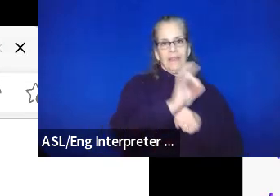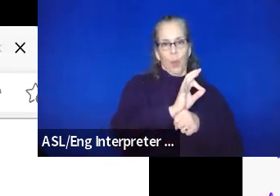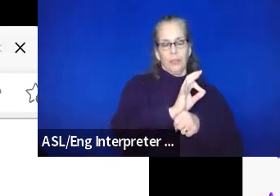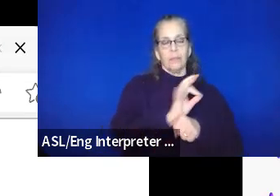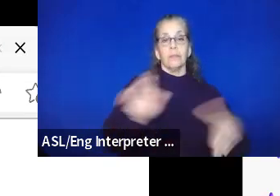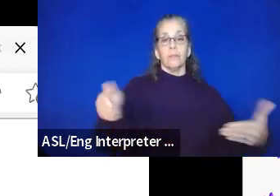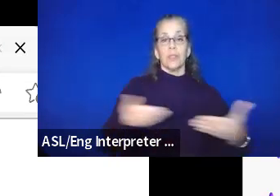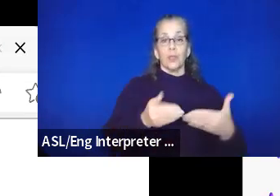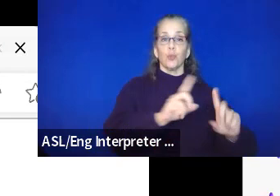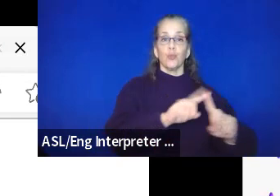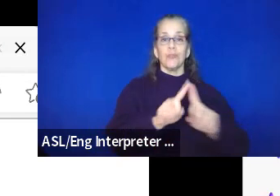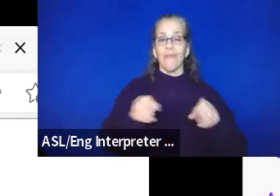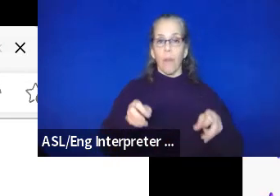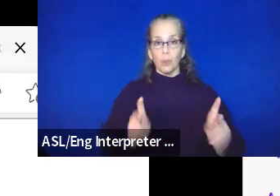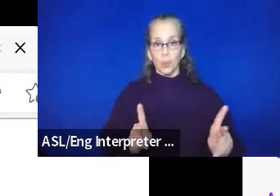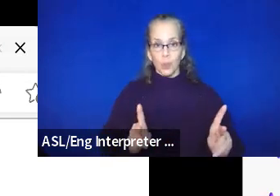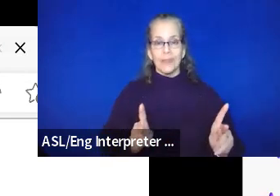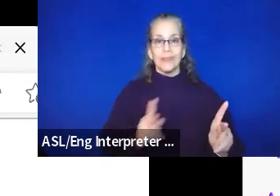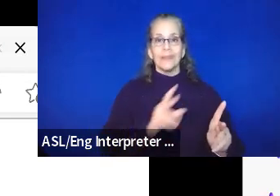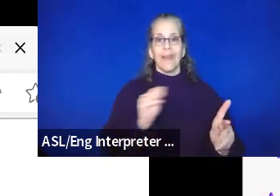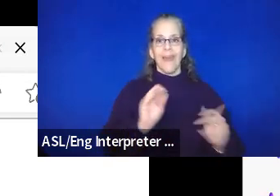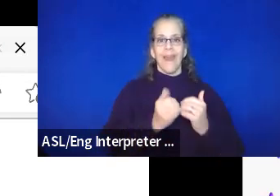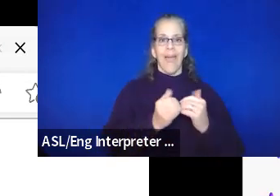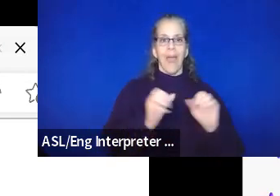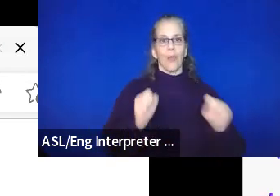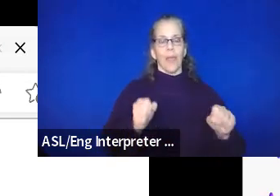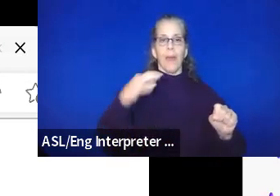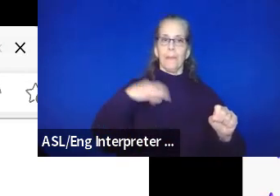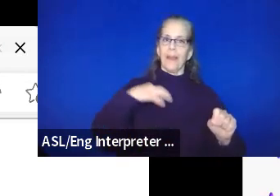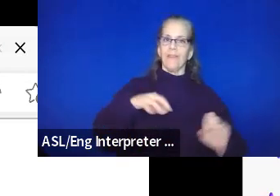opportunities and how they could benefit folks with hearing loss.